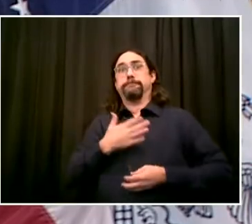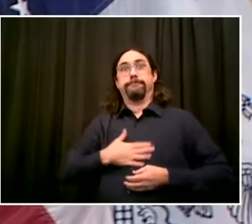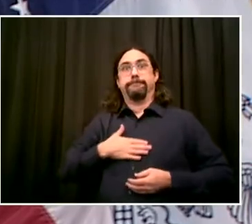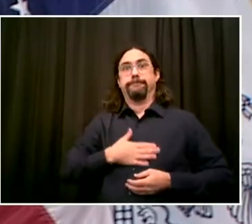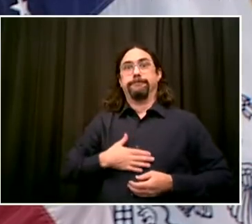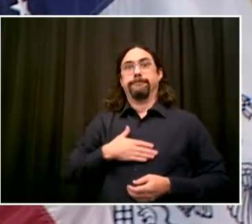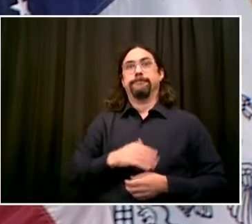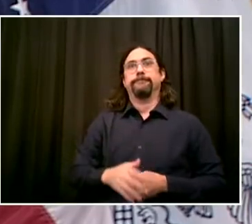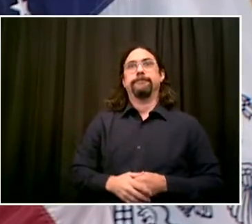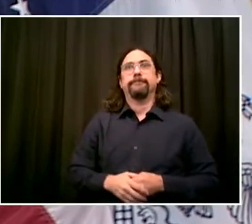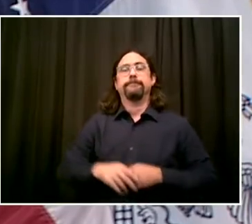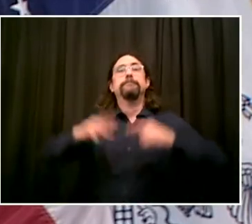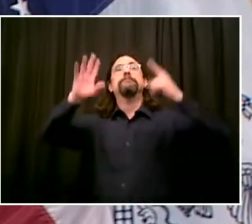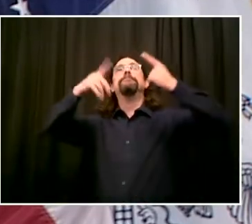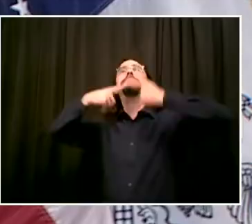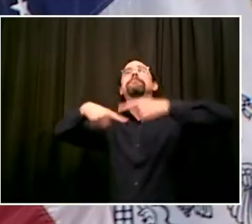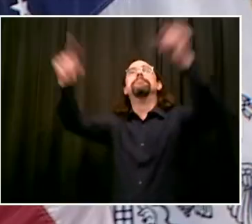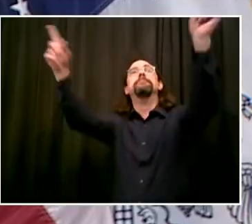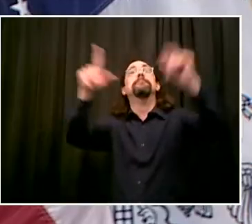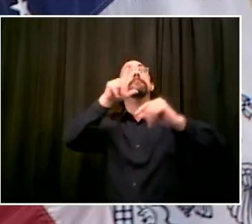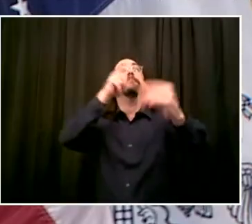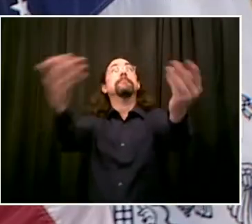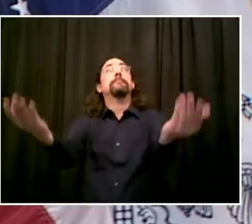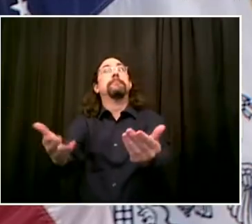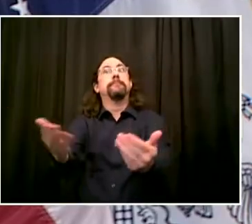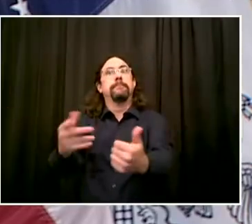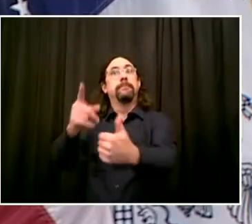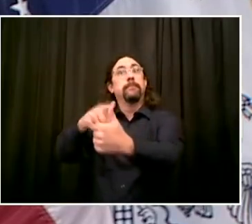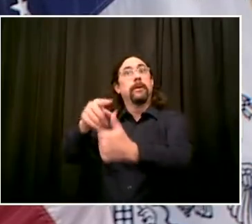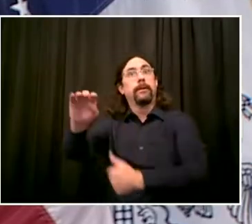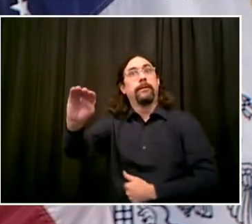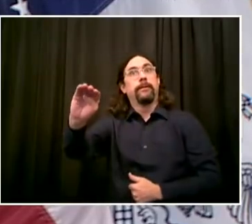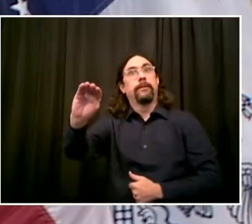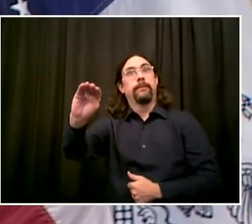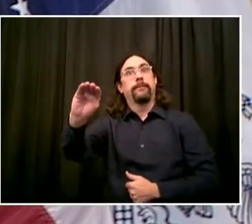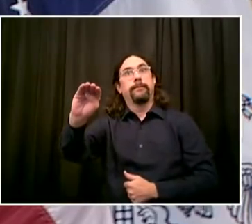WITH THAT, W E WILL TURN TO OUR COLLEAGUES IN THE MEDIA, PLESAE LET US KNOW YOUR NAME AND OUTLET.